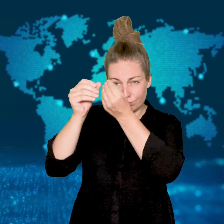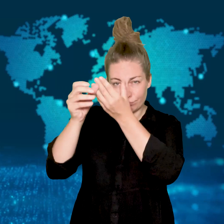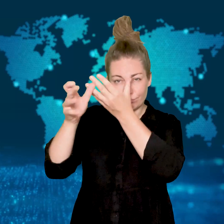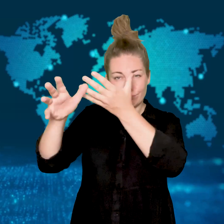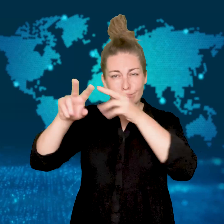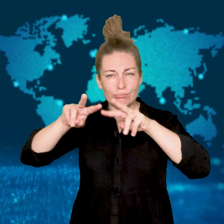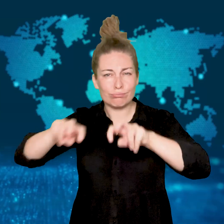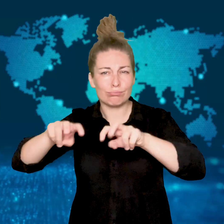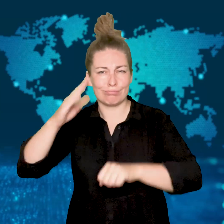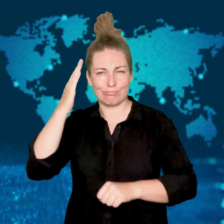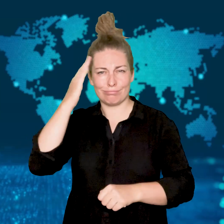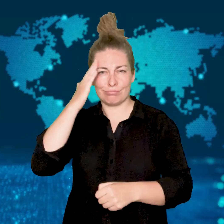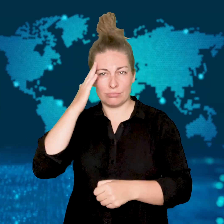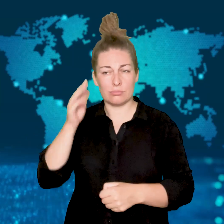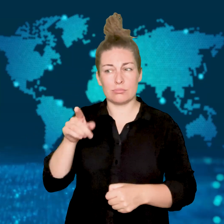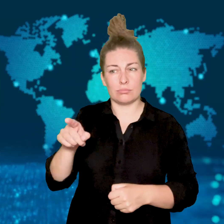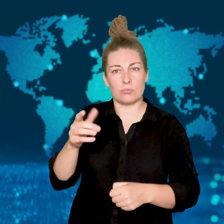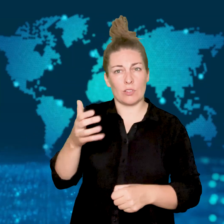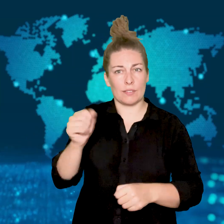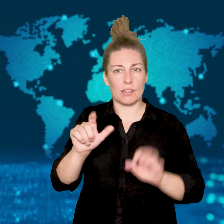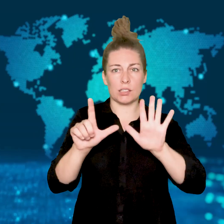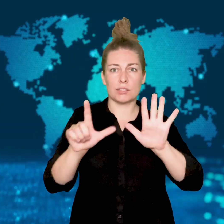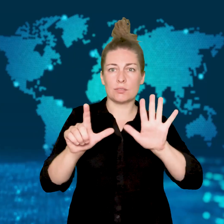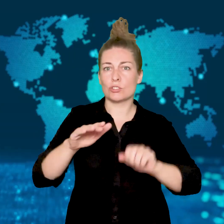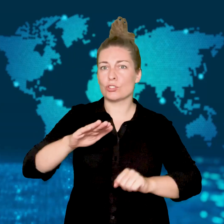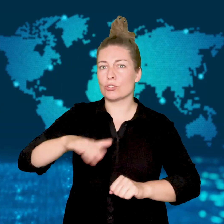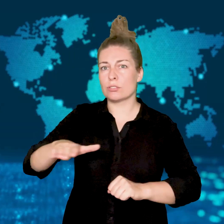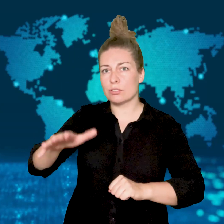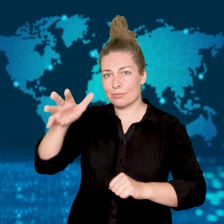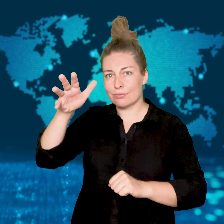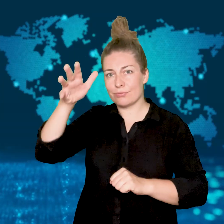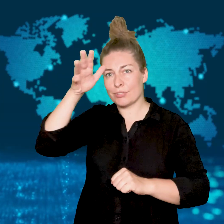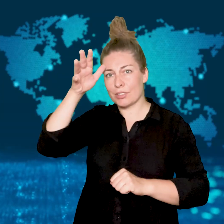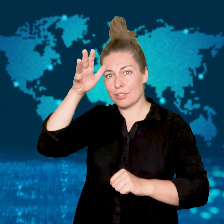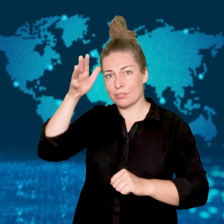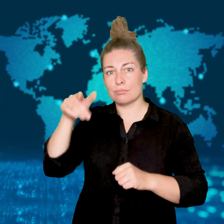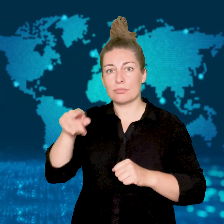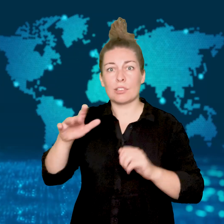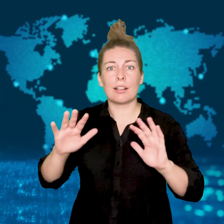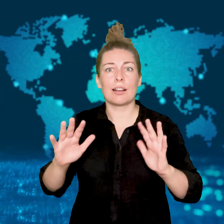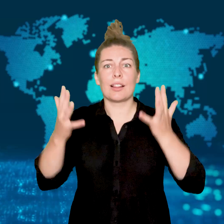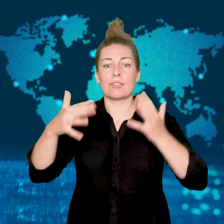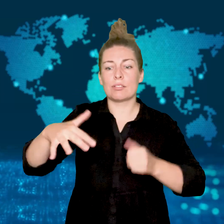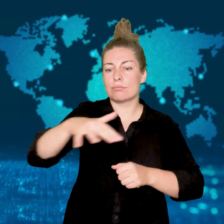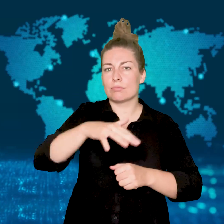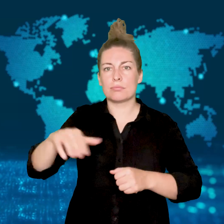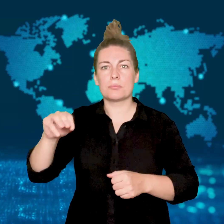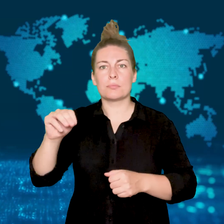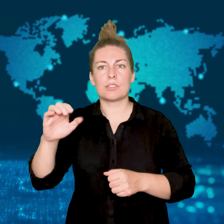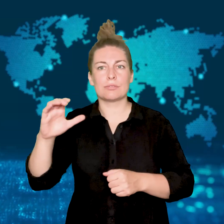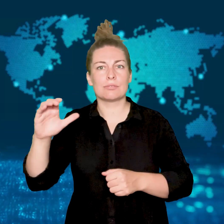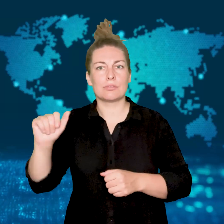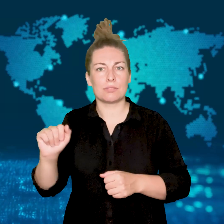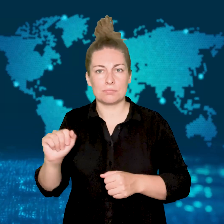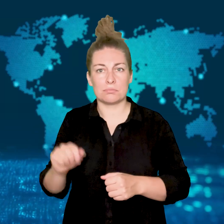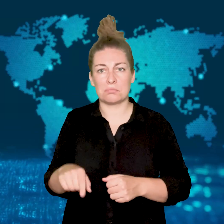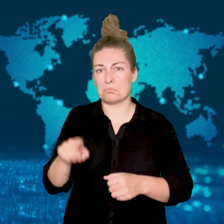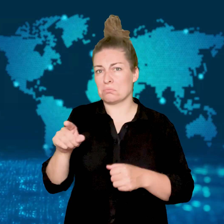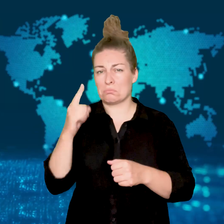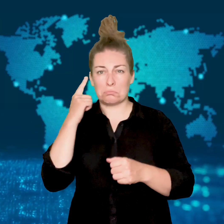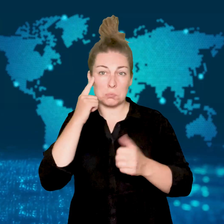He is a father to seven children and lives in Mecca.